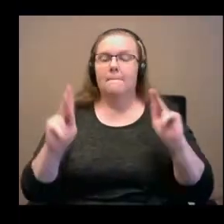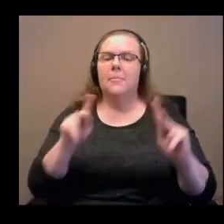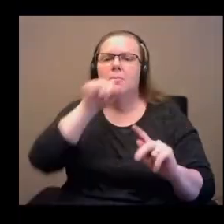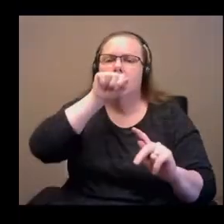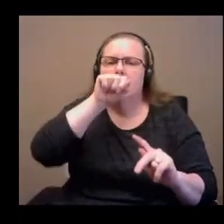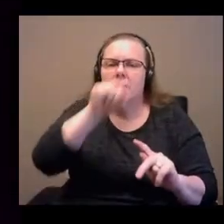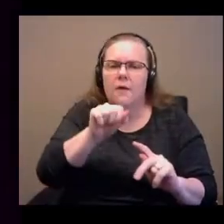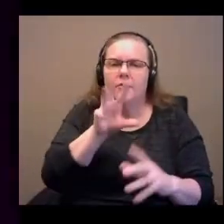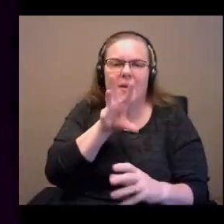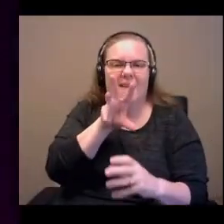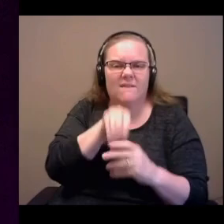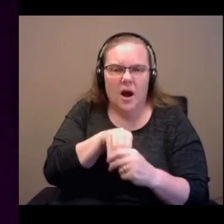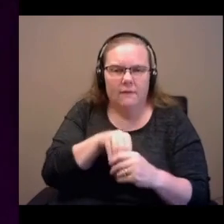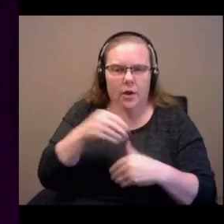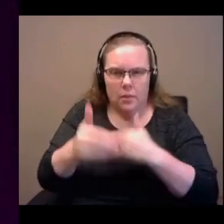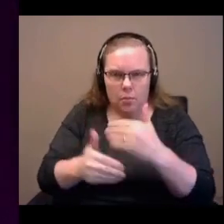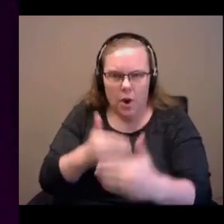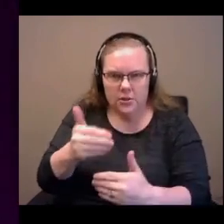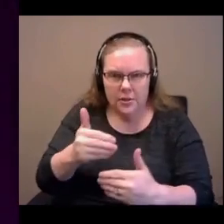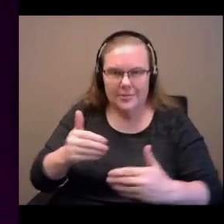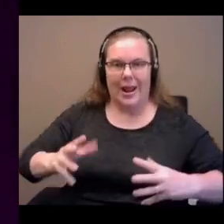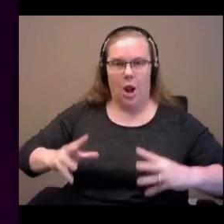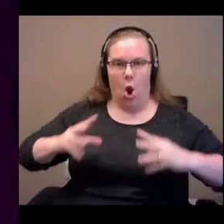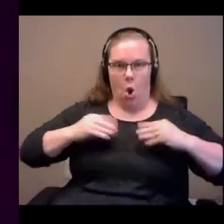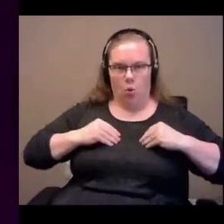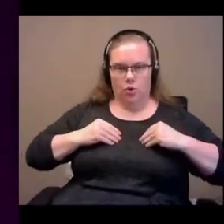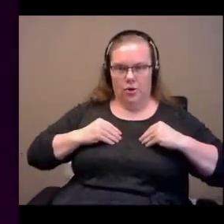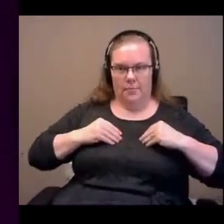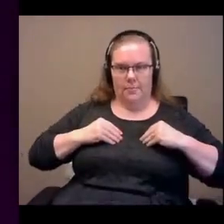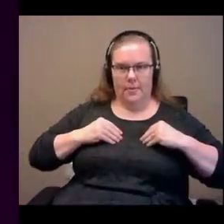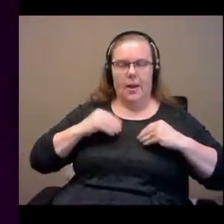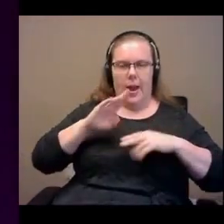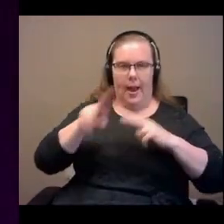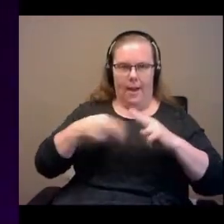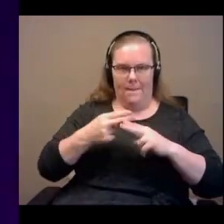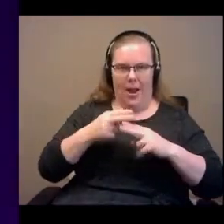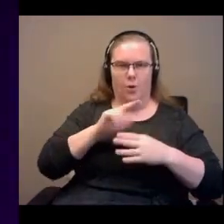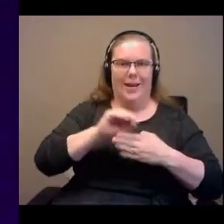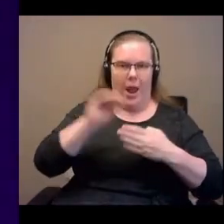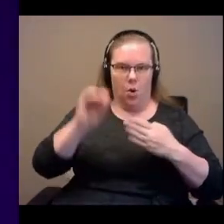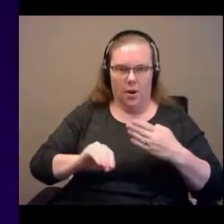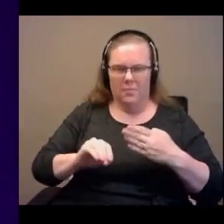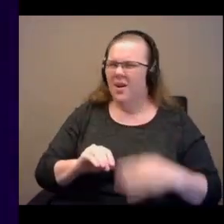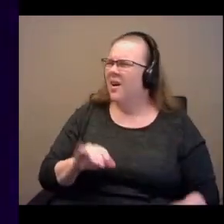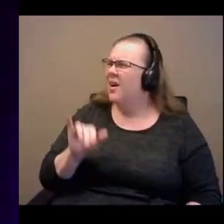People love feeling ownership over an outcome. I was talking to someone recently. They said,